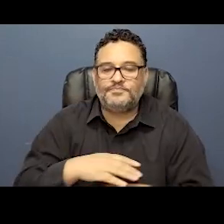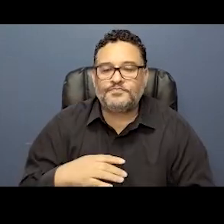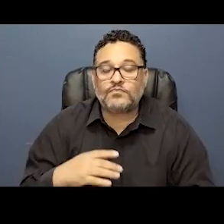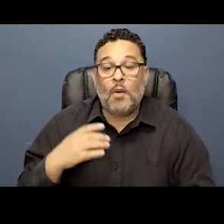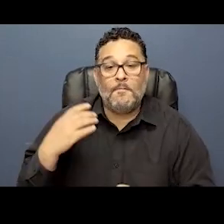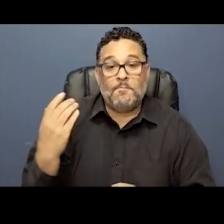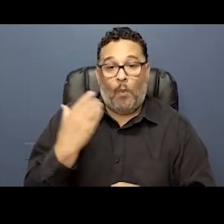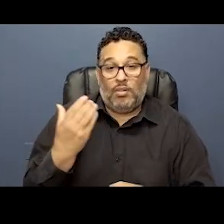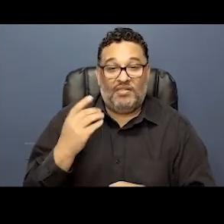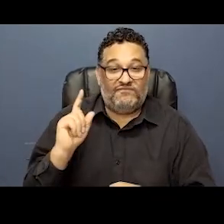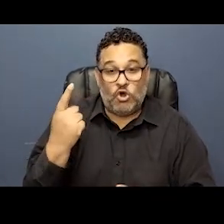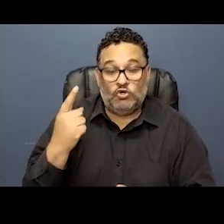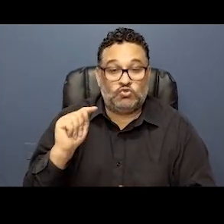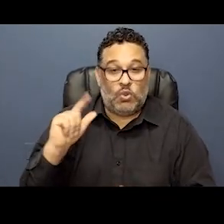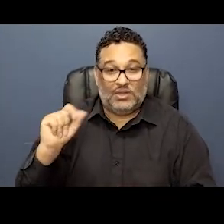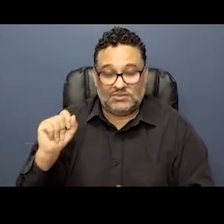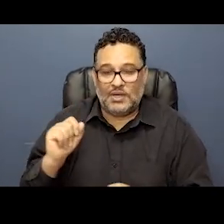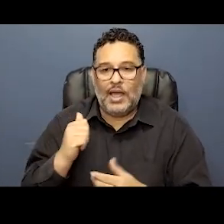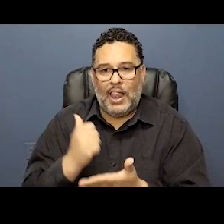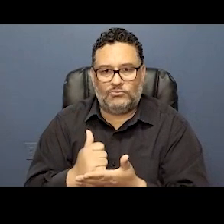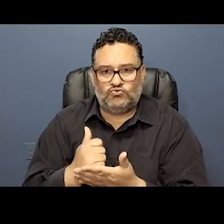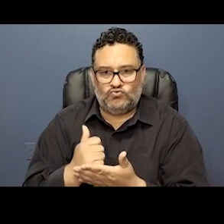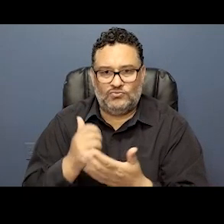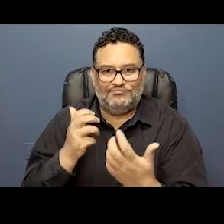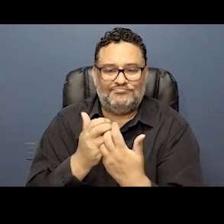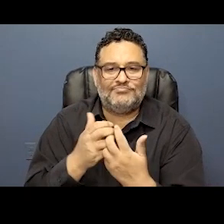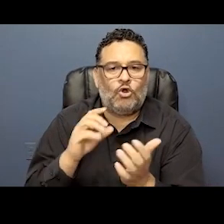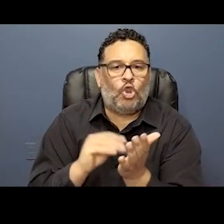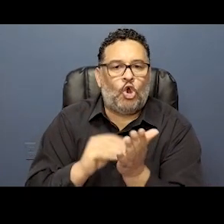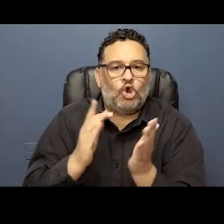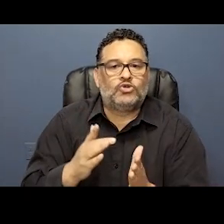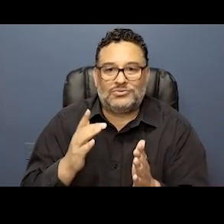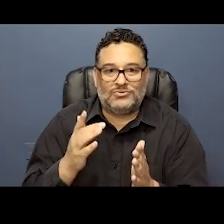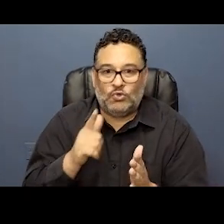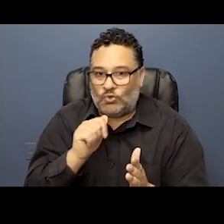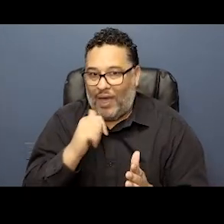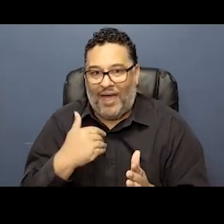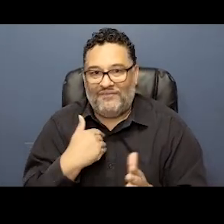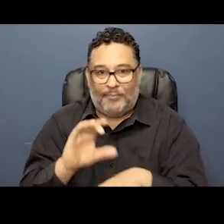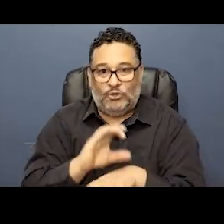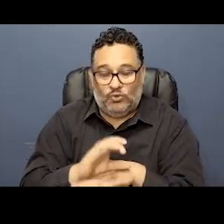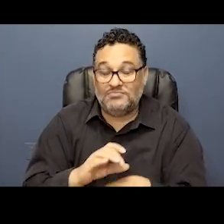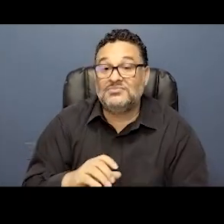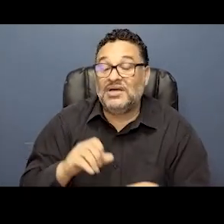Mobile-first tools help reach learners without computers. This can also be key for access